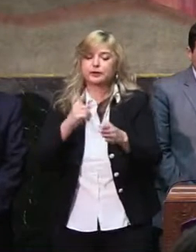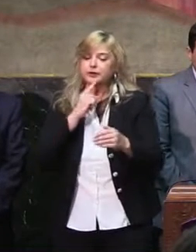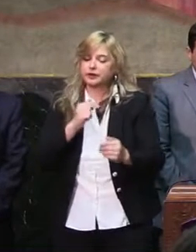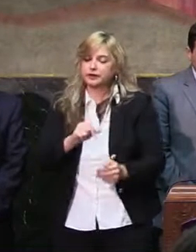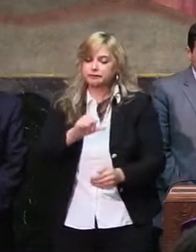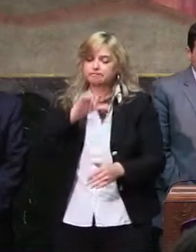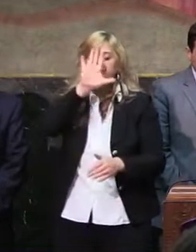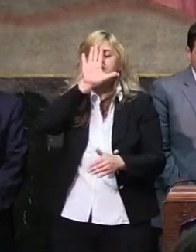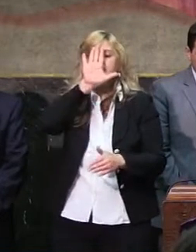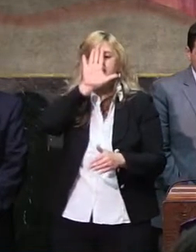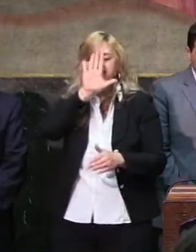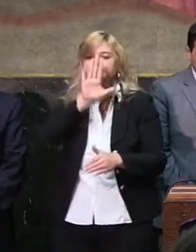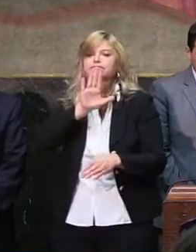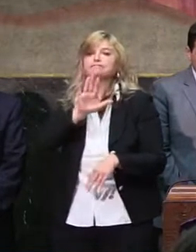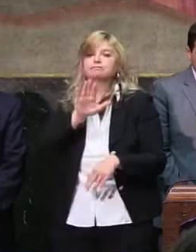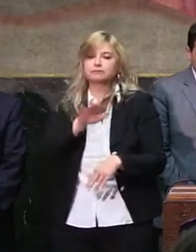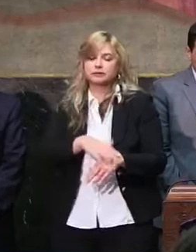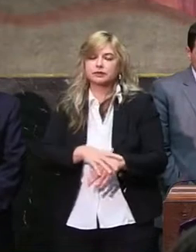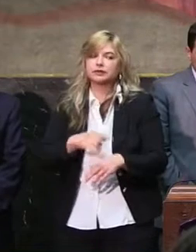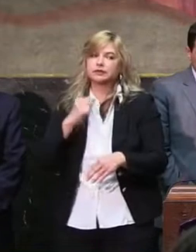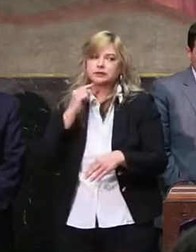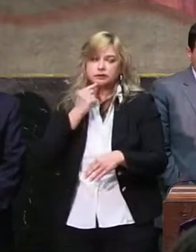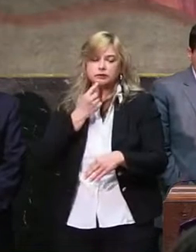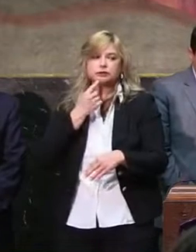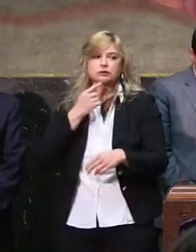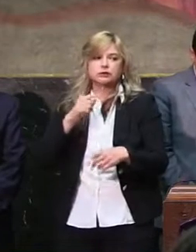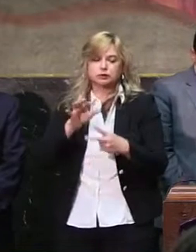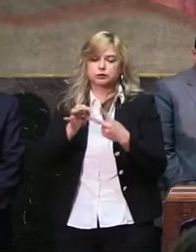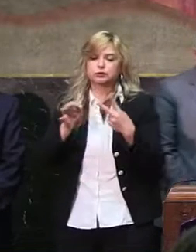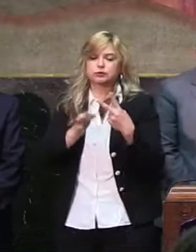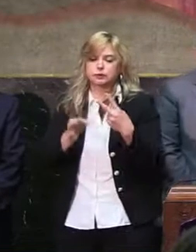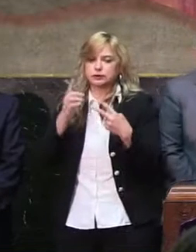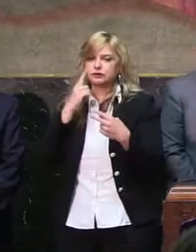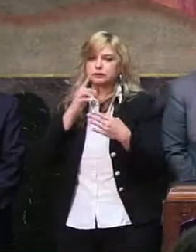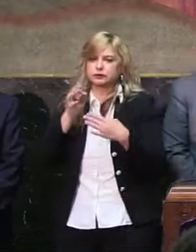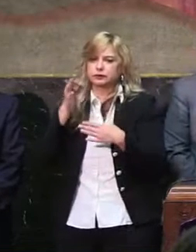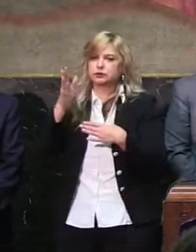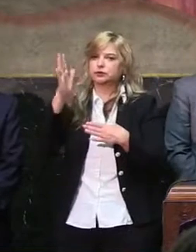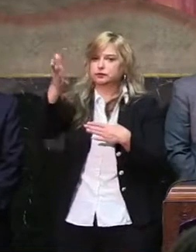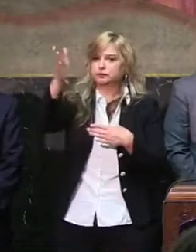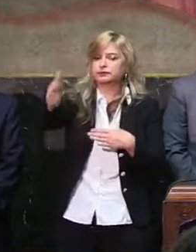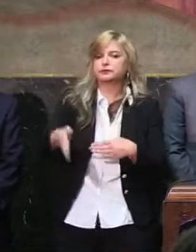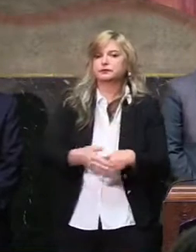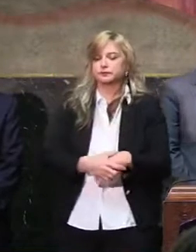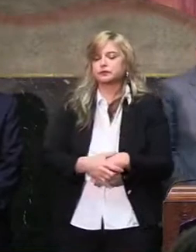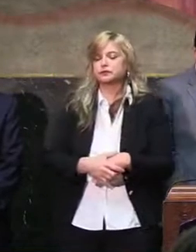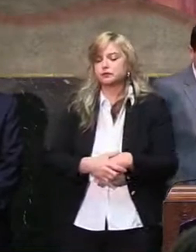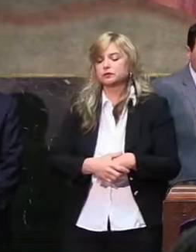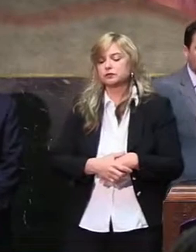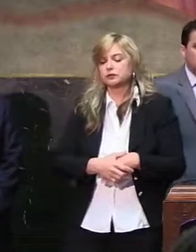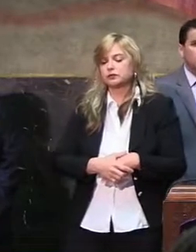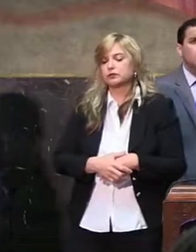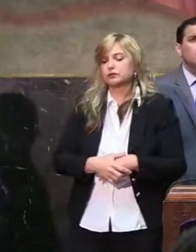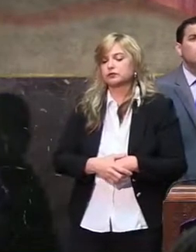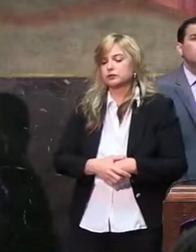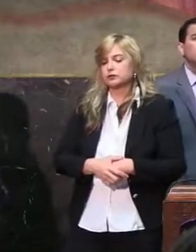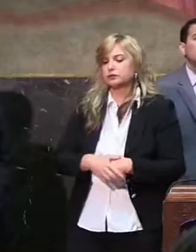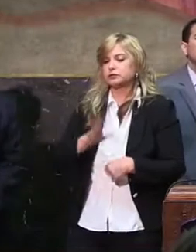some very hard choices to make in the long run. You know, I'm going to mention